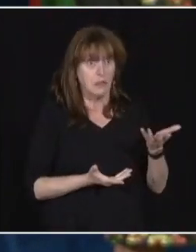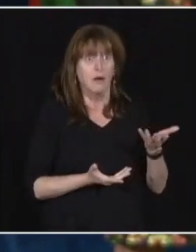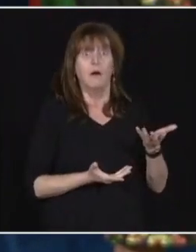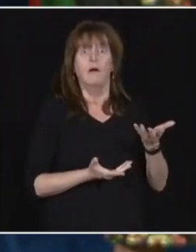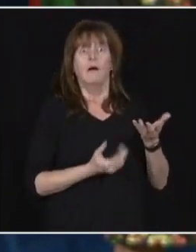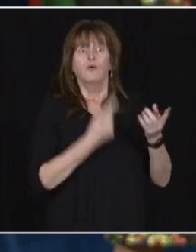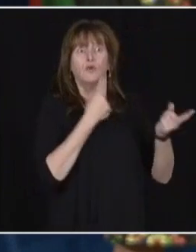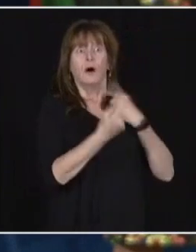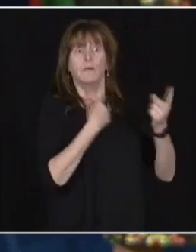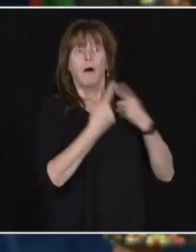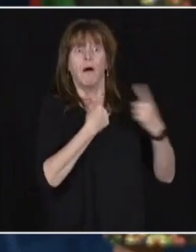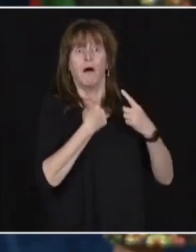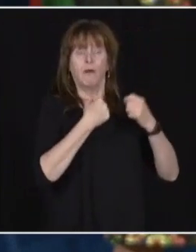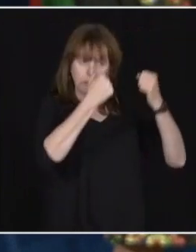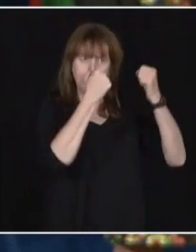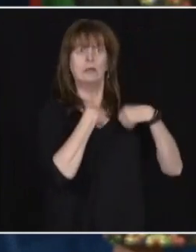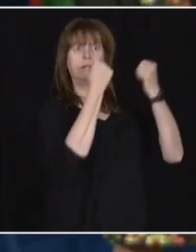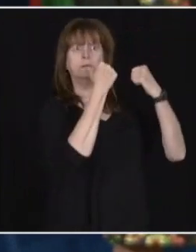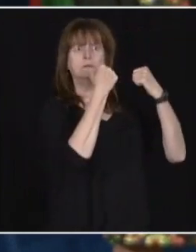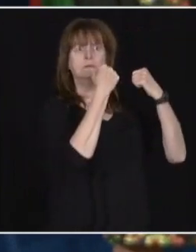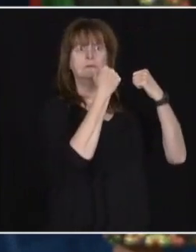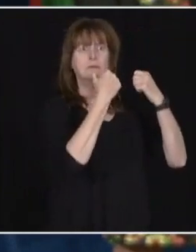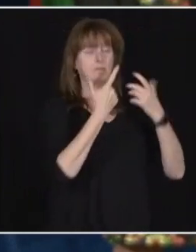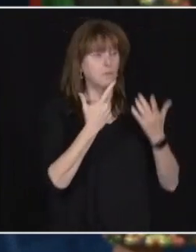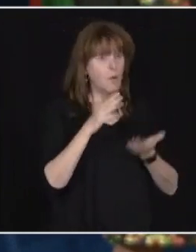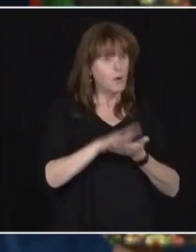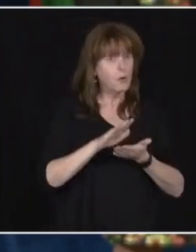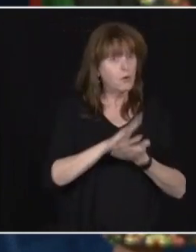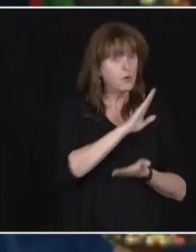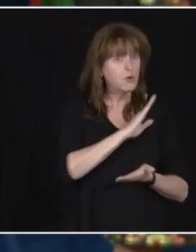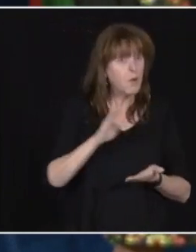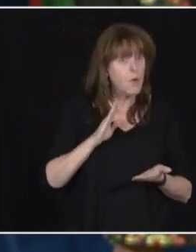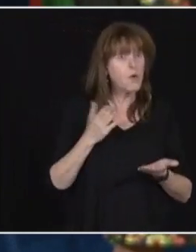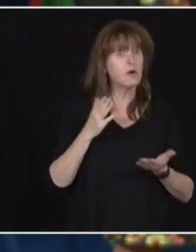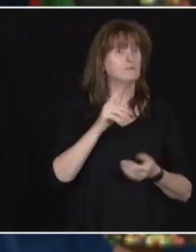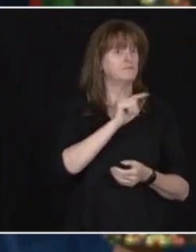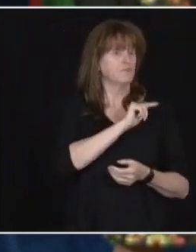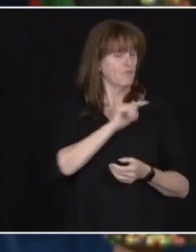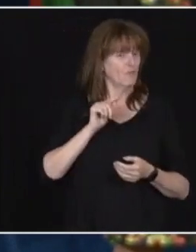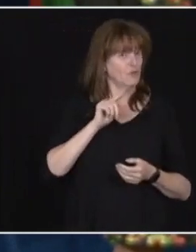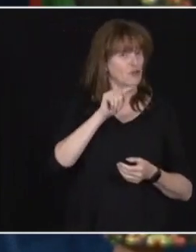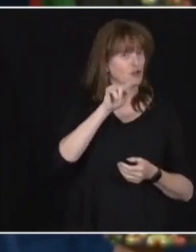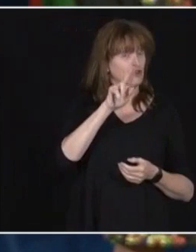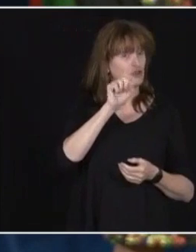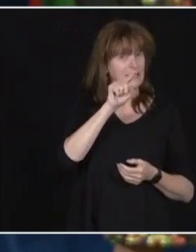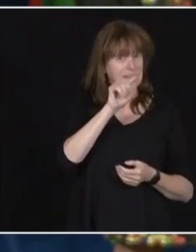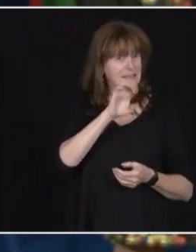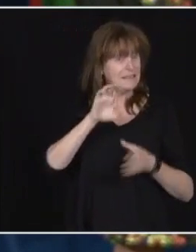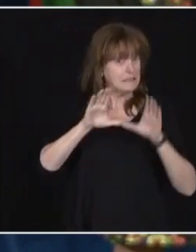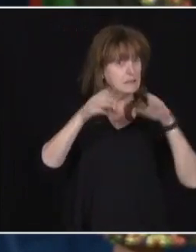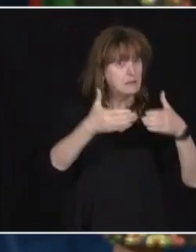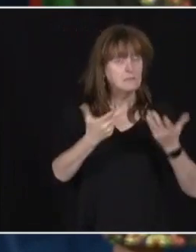Our friends, the response has been overwhelming. Our school boards and trustee associations and